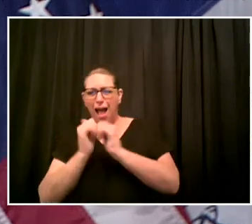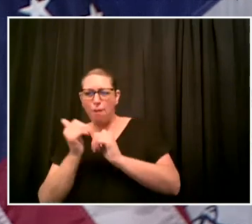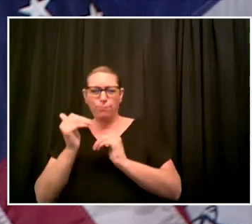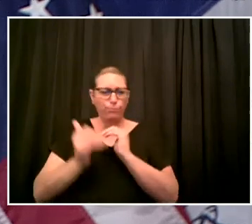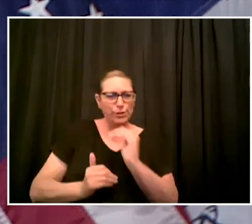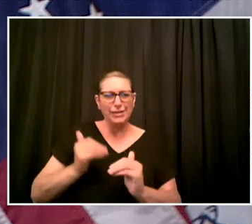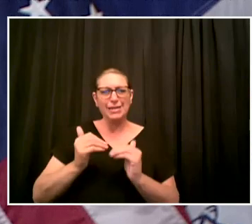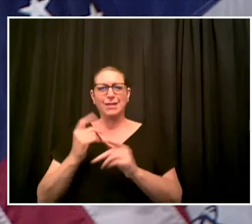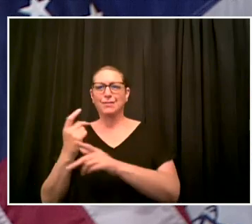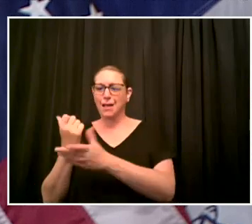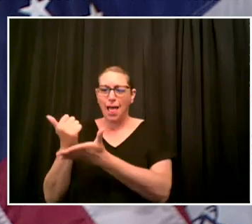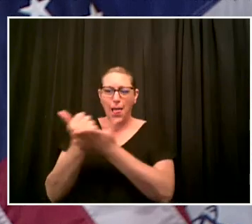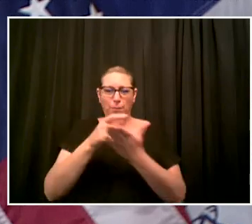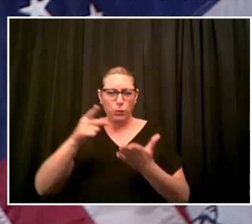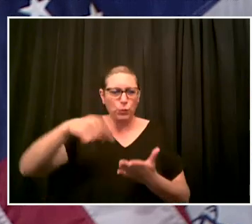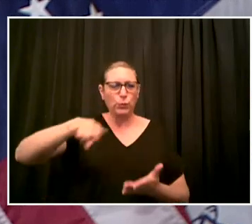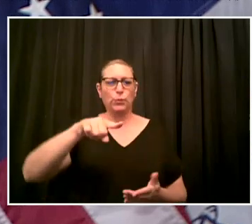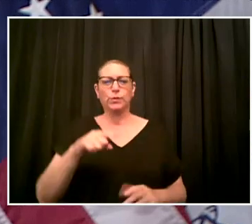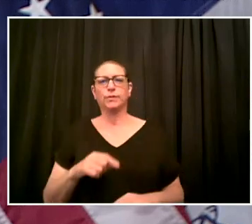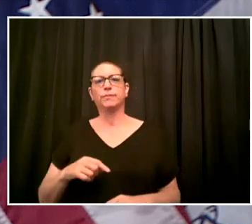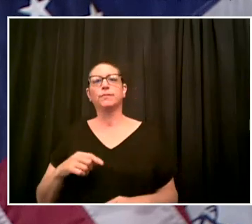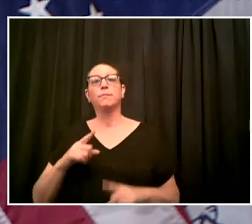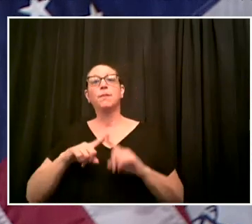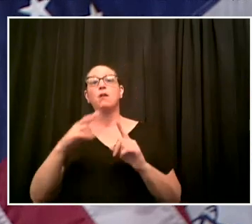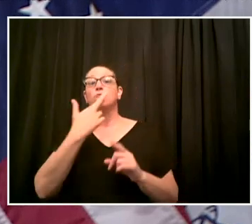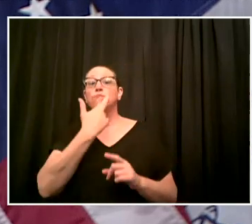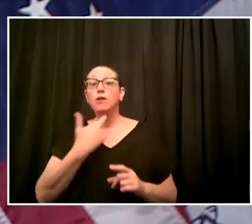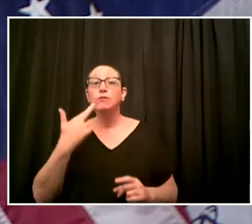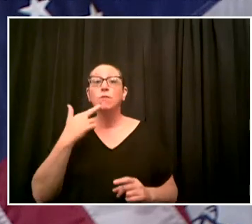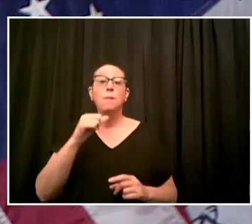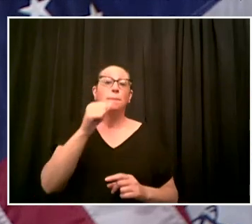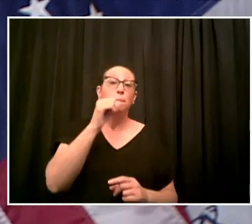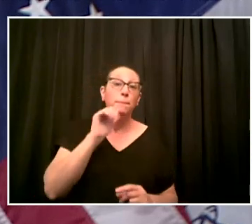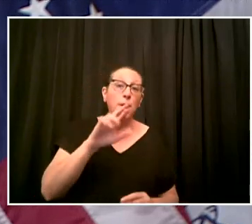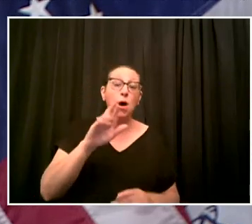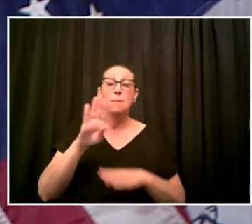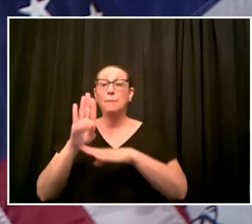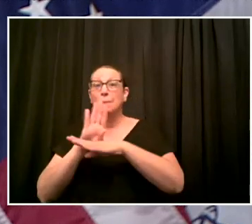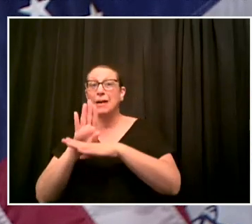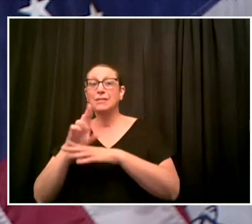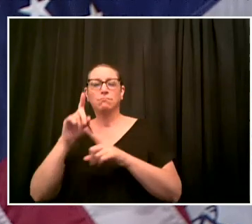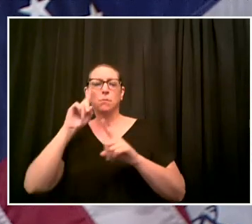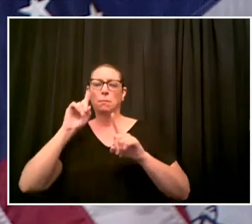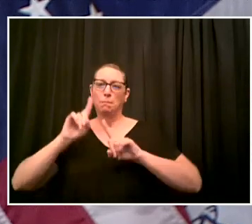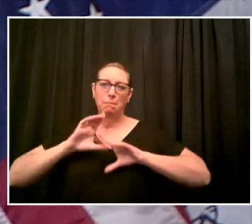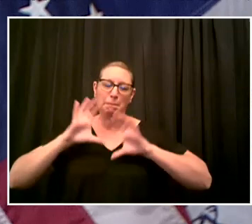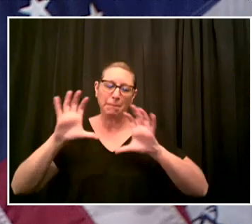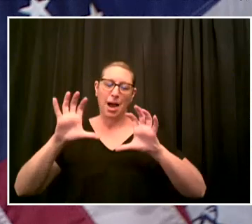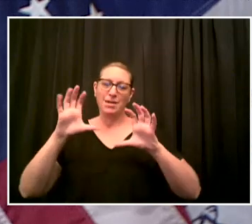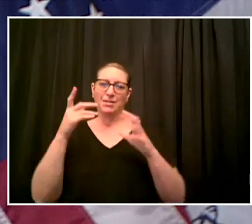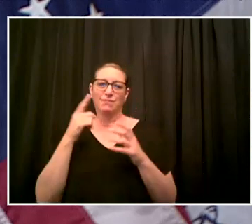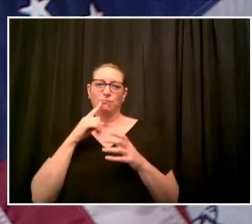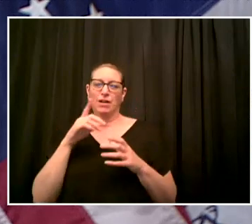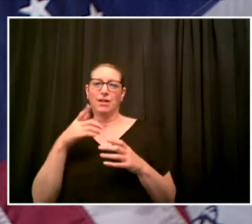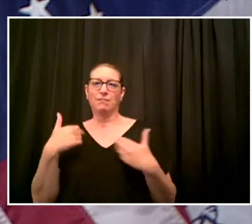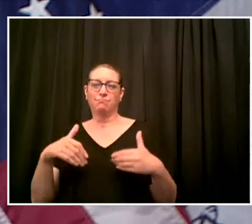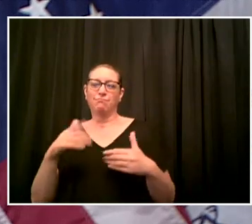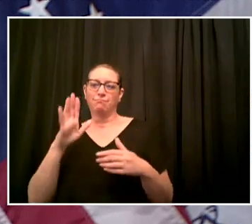FIGURE OUT TOGETHER HOW TO MAKEH TAT WORK BEST. BUT THESE ARE AZIMANG BUSINESSES AND RESILIENT BUSINESSES, SO I AM LOOKING FORWARD TO A